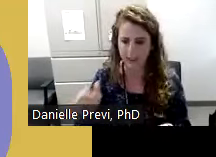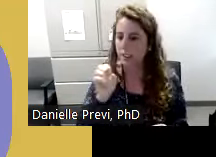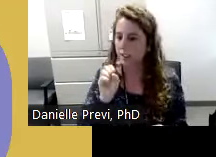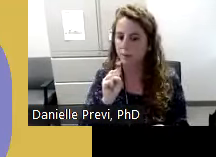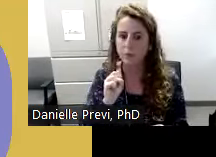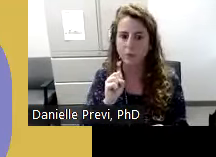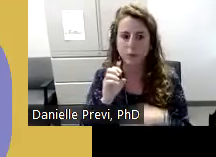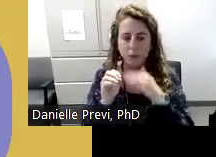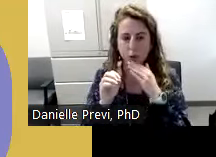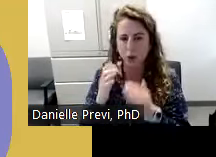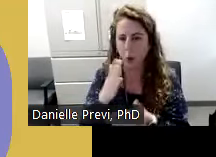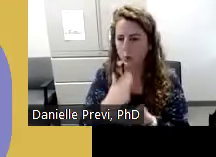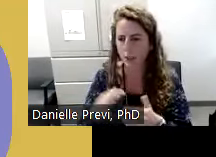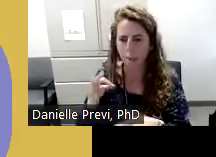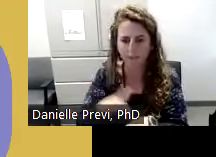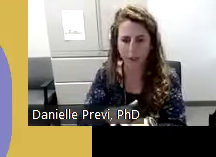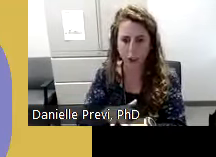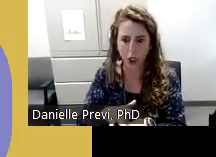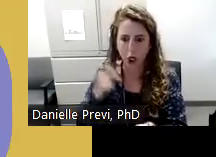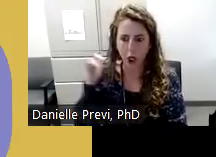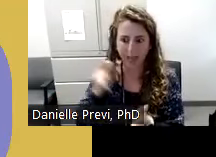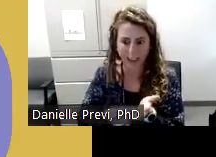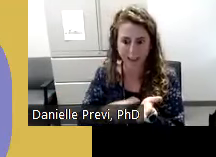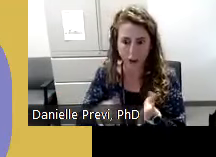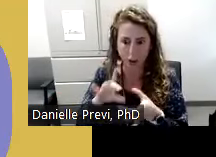because it leads to simply hearing loss with no other comorbidity.